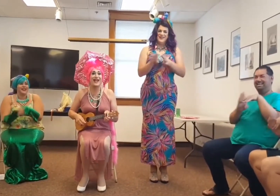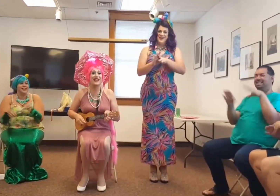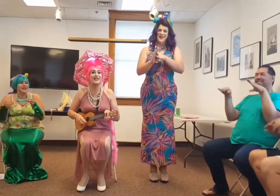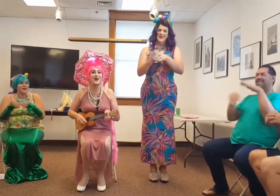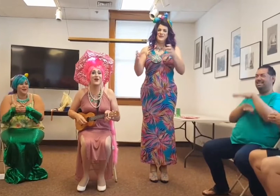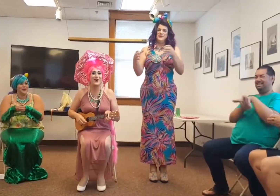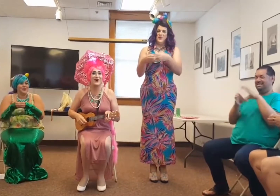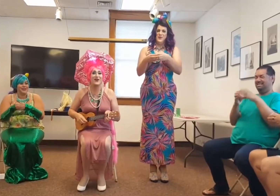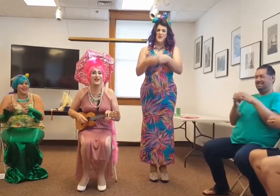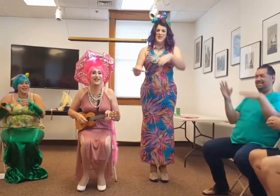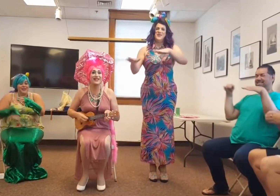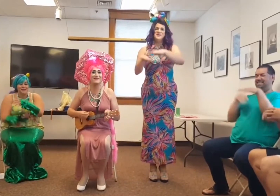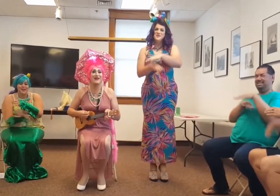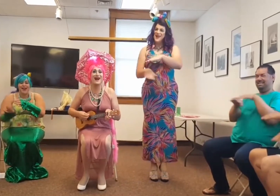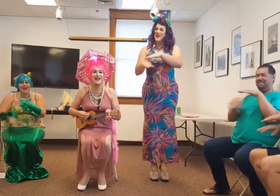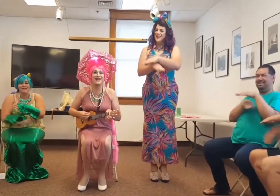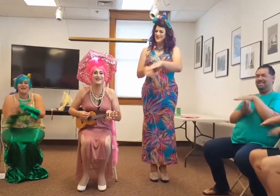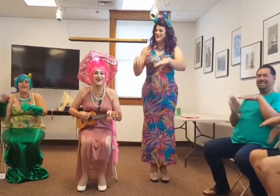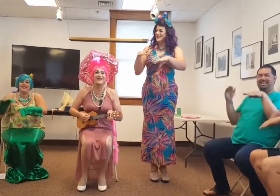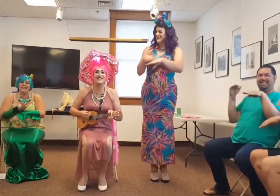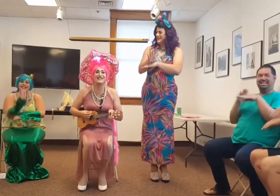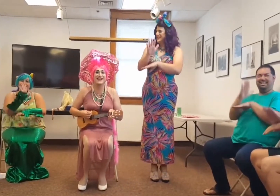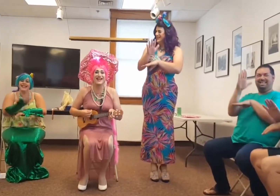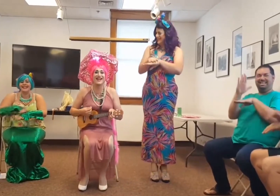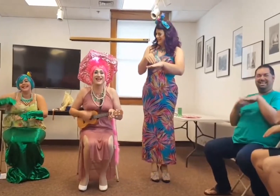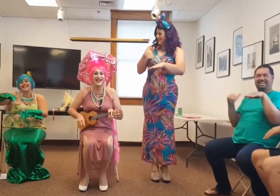in the hole in the bottom of the sea.